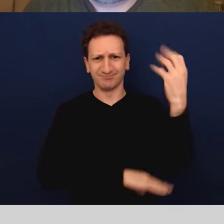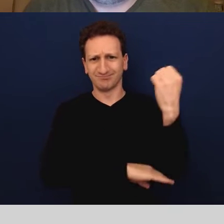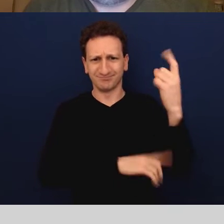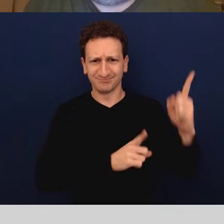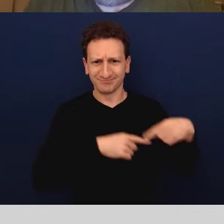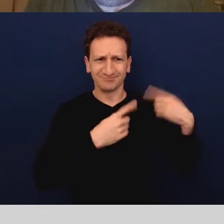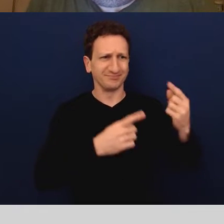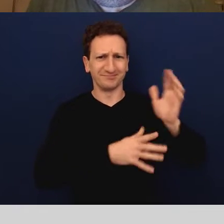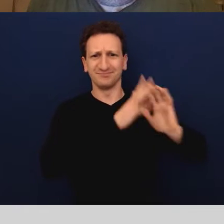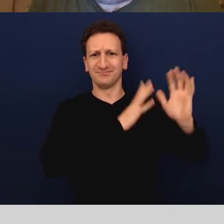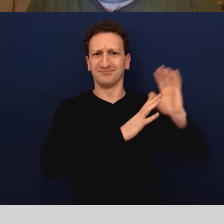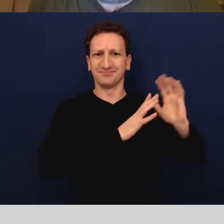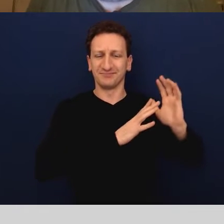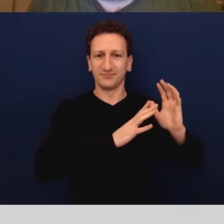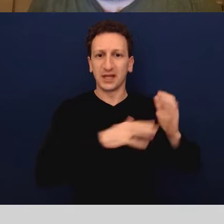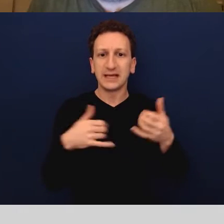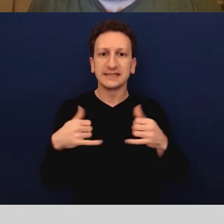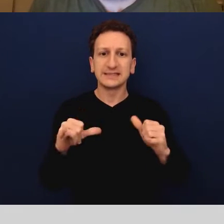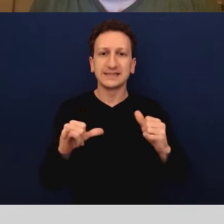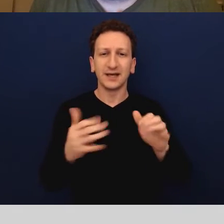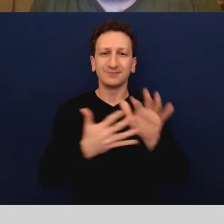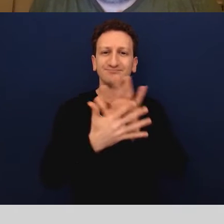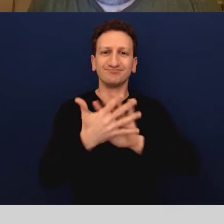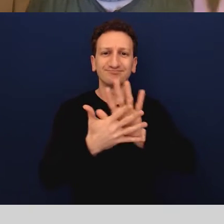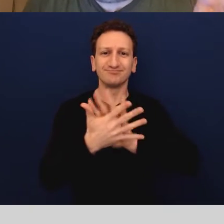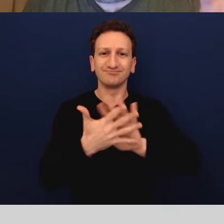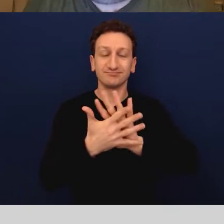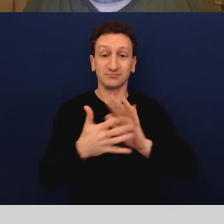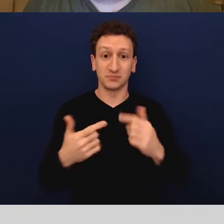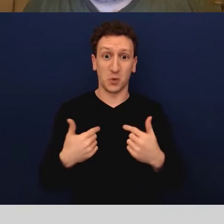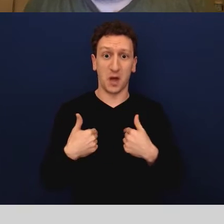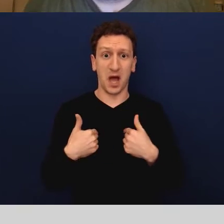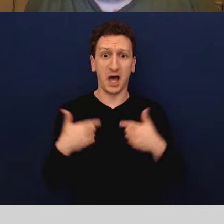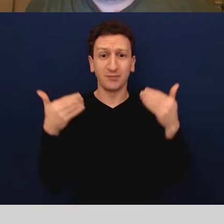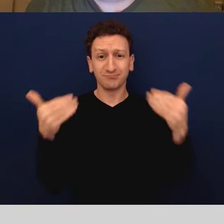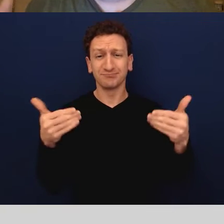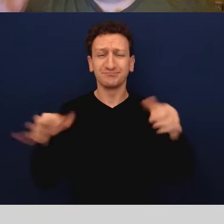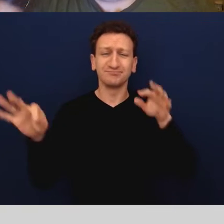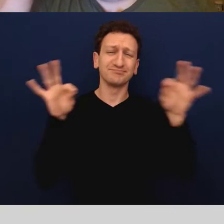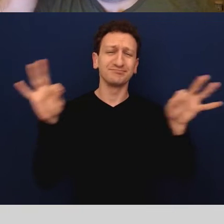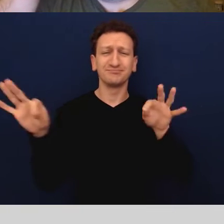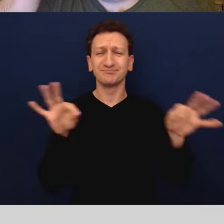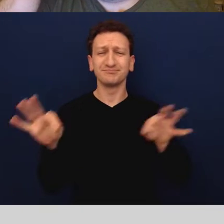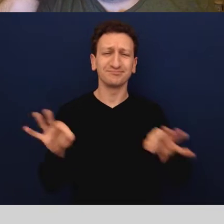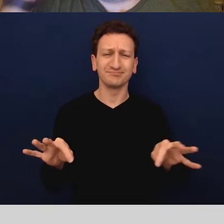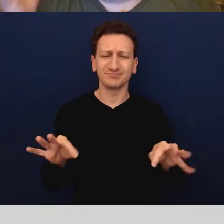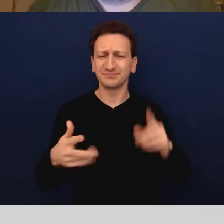and we still have this vague notion that it's the same .right and we have never tried to formally define it.